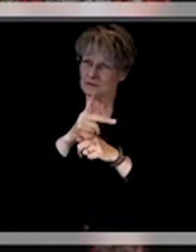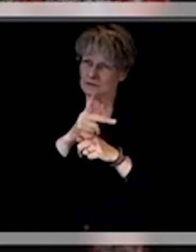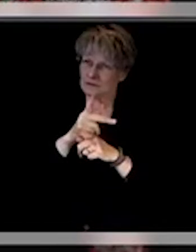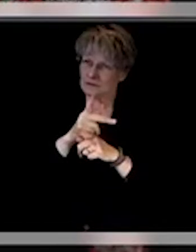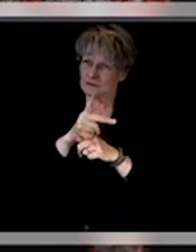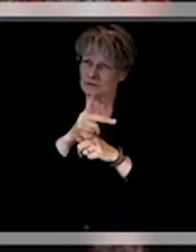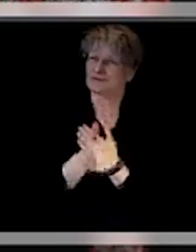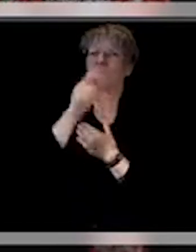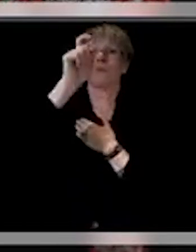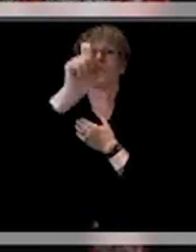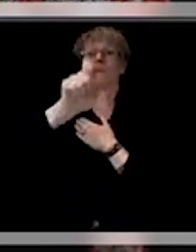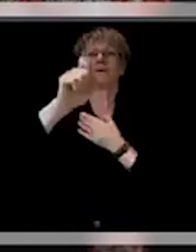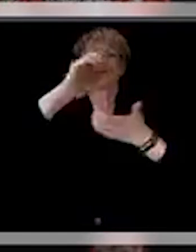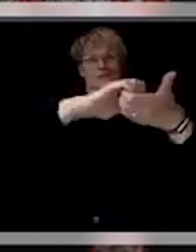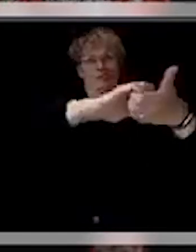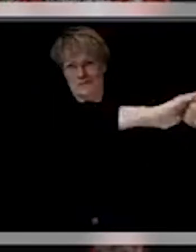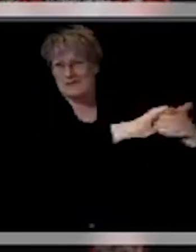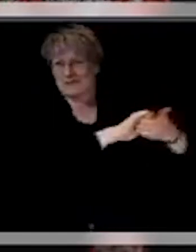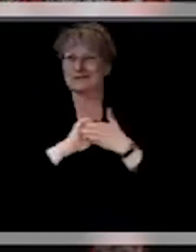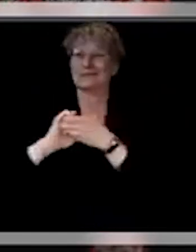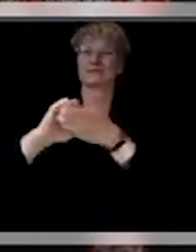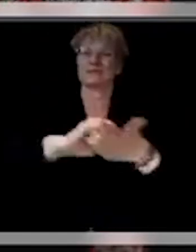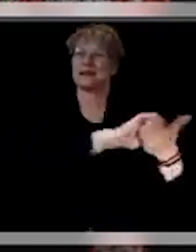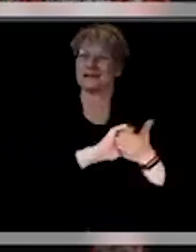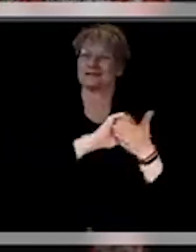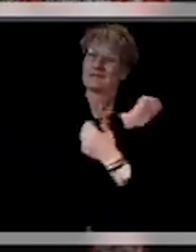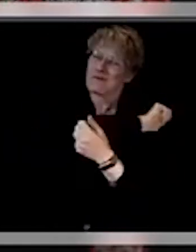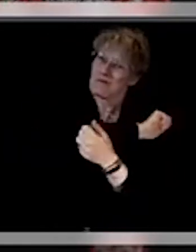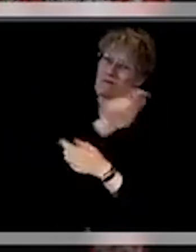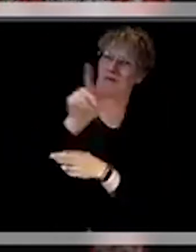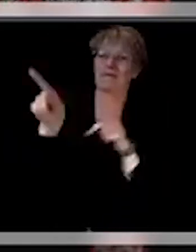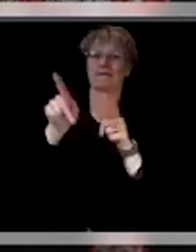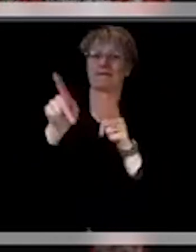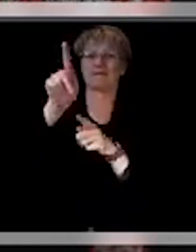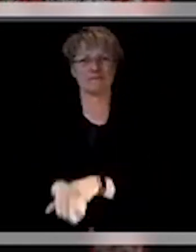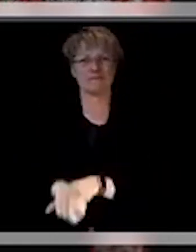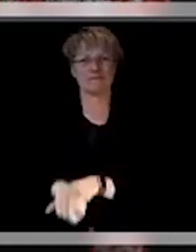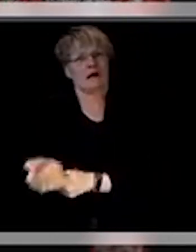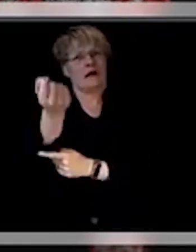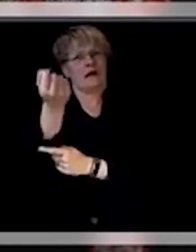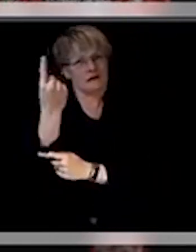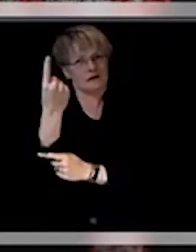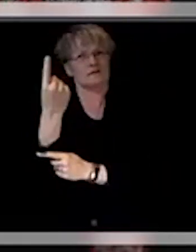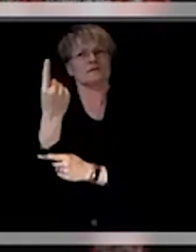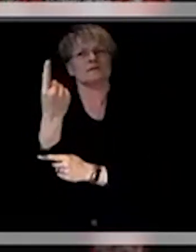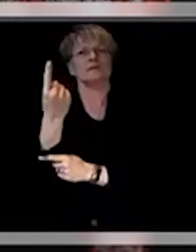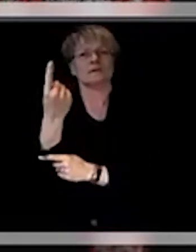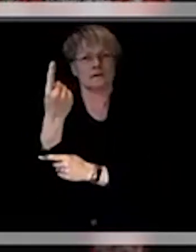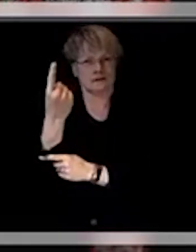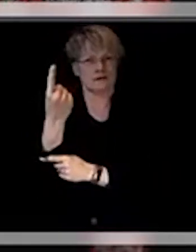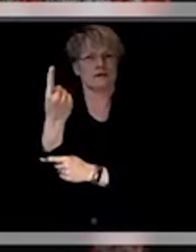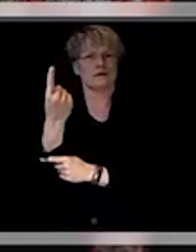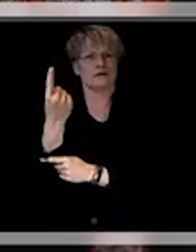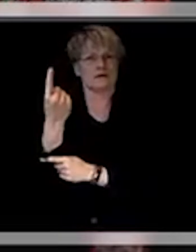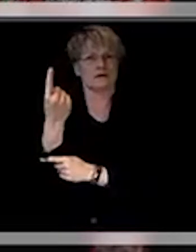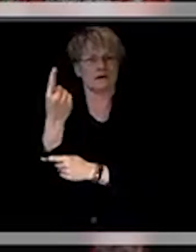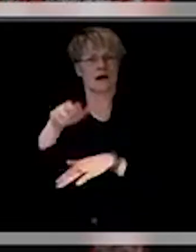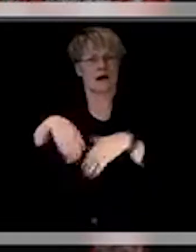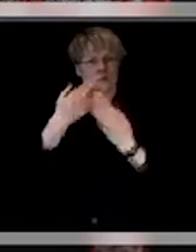need all of you to help us to get this information out. We recognize some people are able to